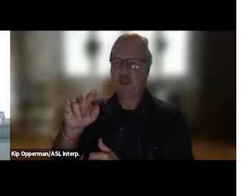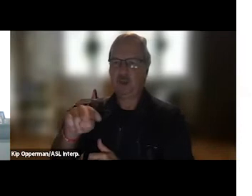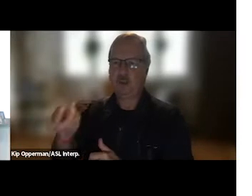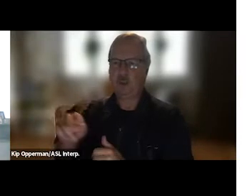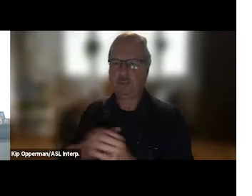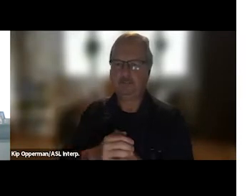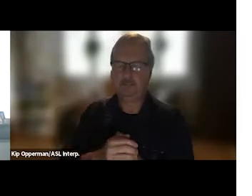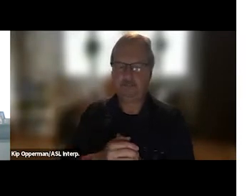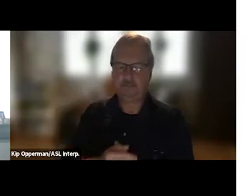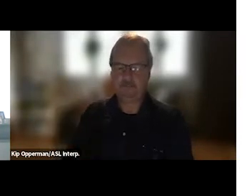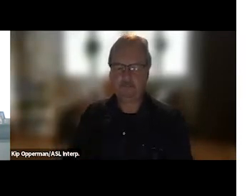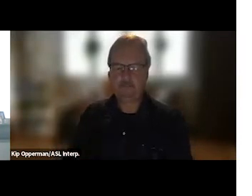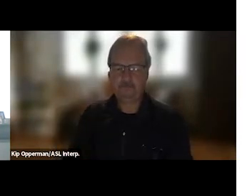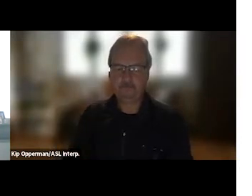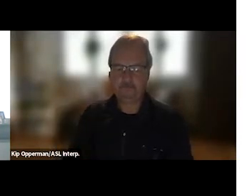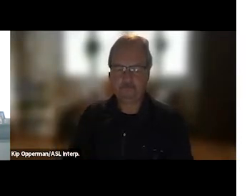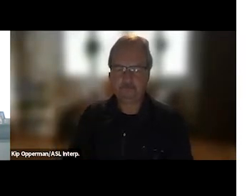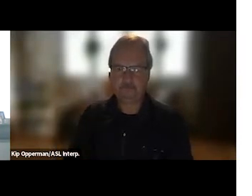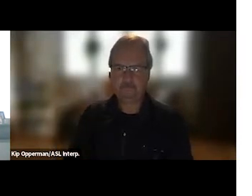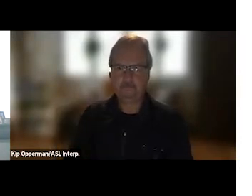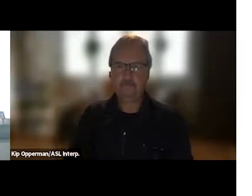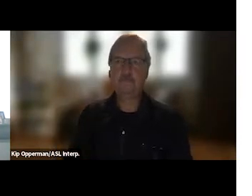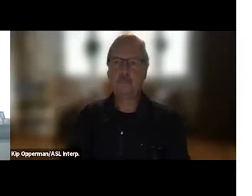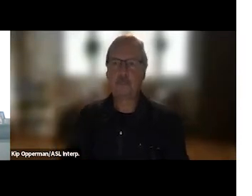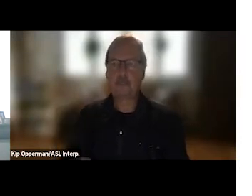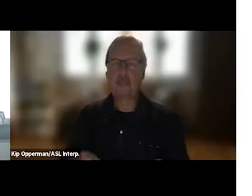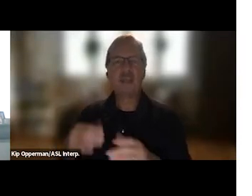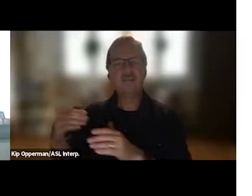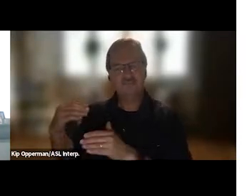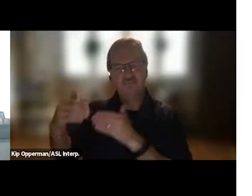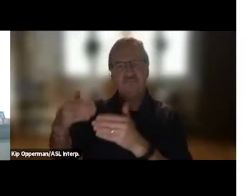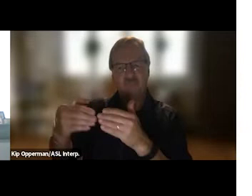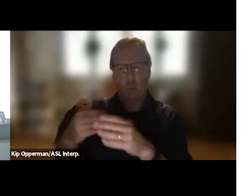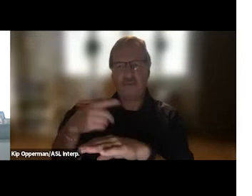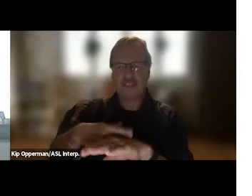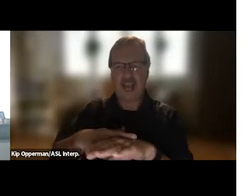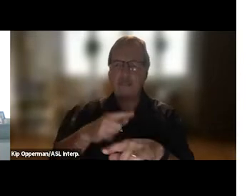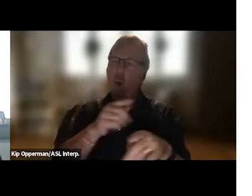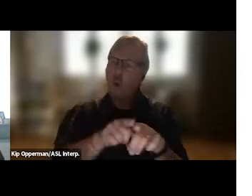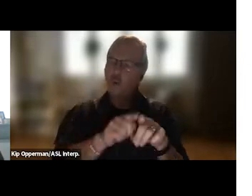The MAT program in Camden County has evolved over time and in phases. I can tell you if we waited